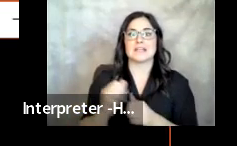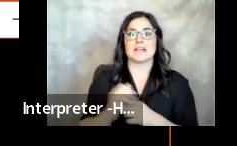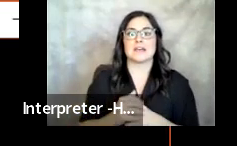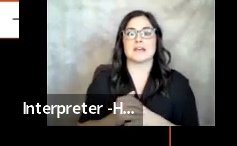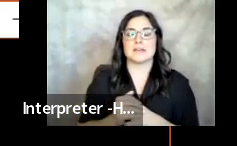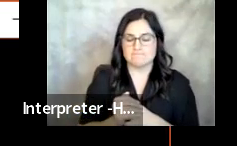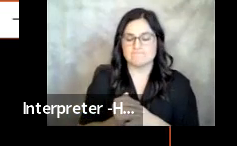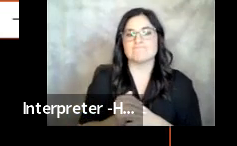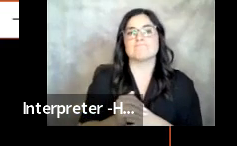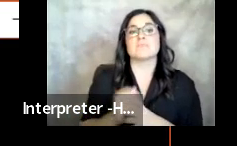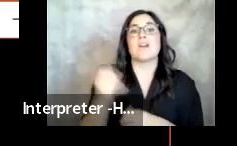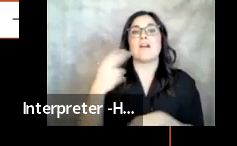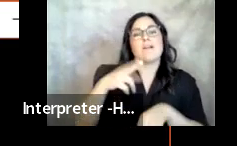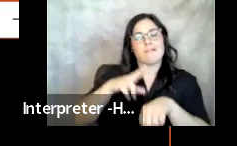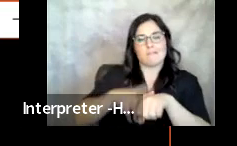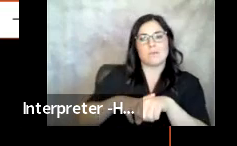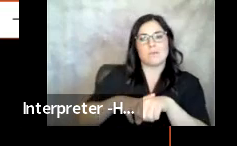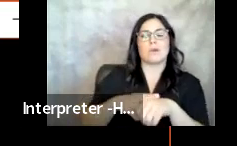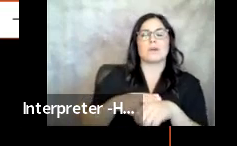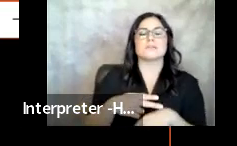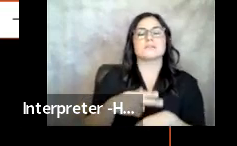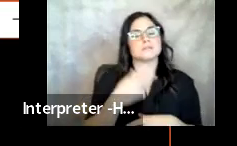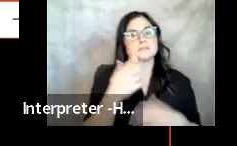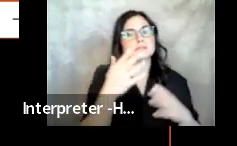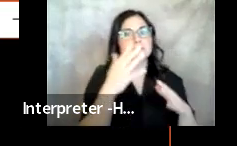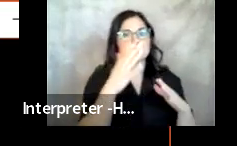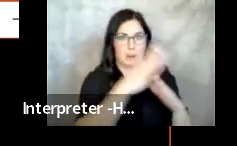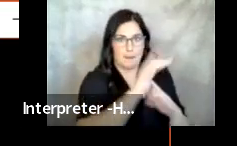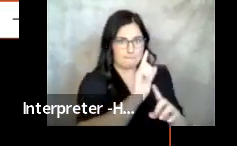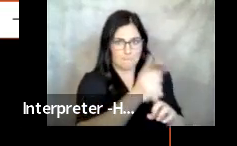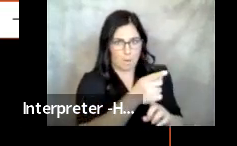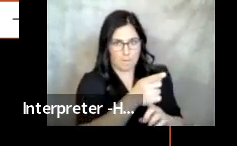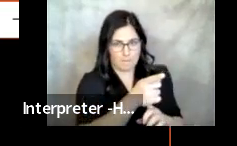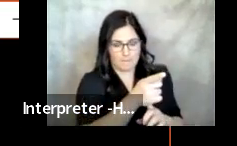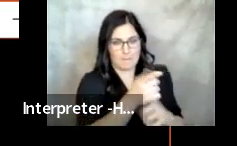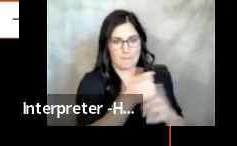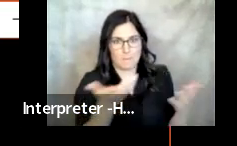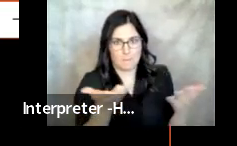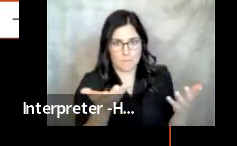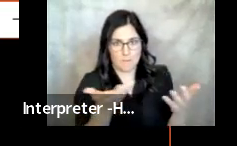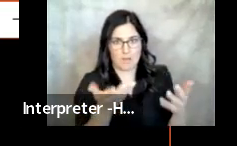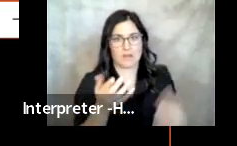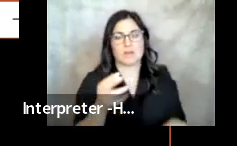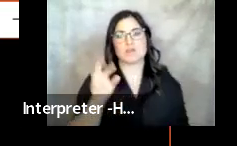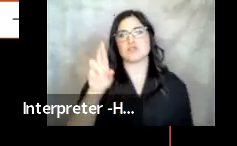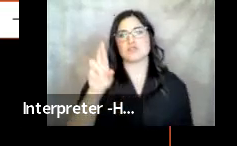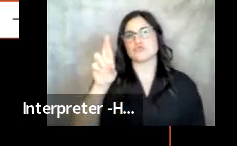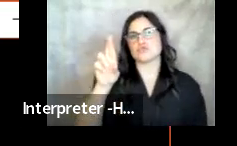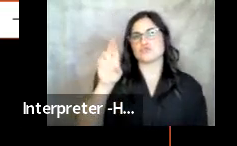And of course, one of the big moments here. Was. The. Robert E. Lee statue.